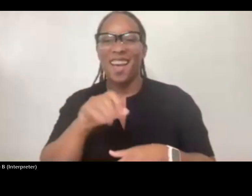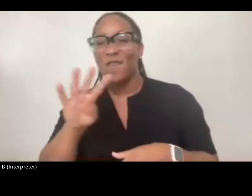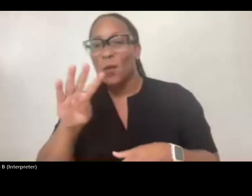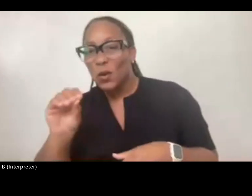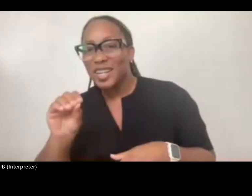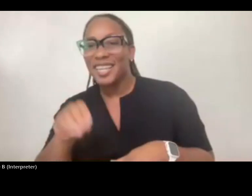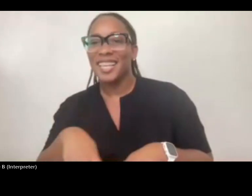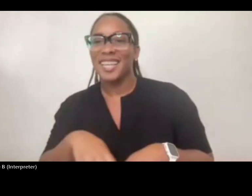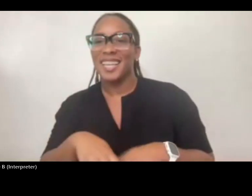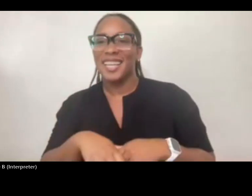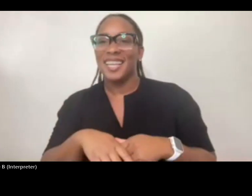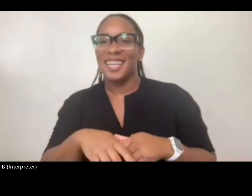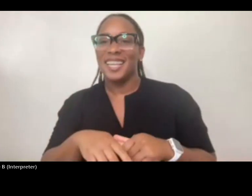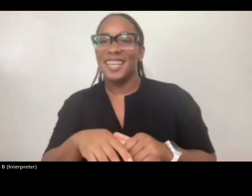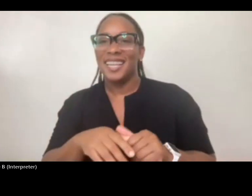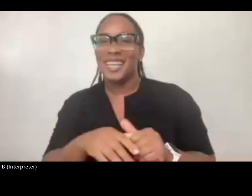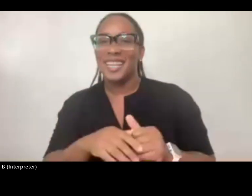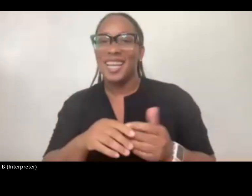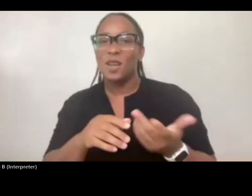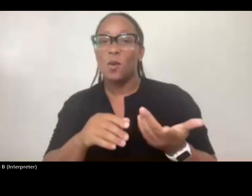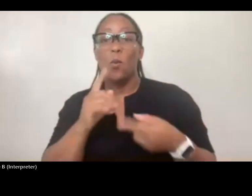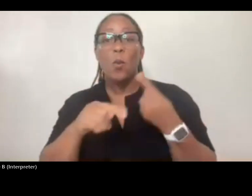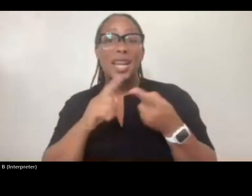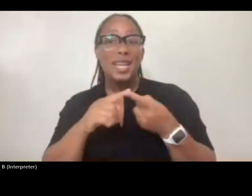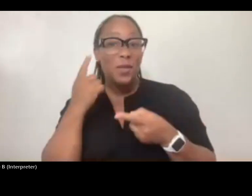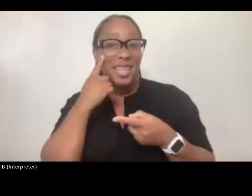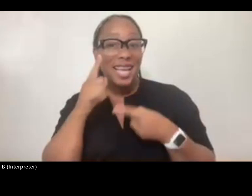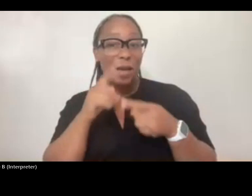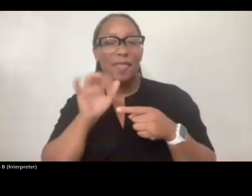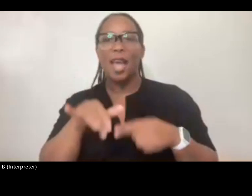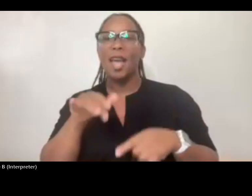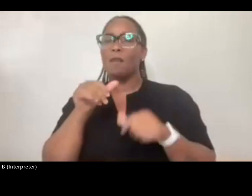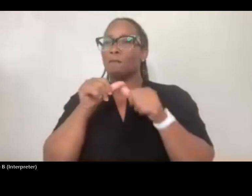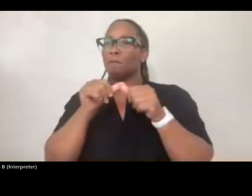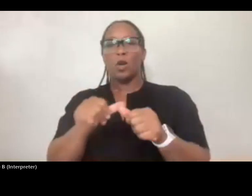40 yeah, as you think about that 29 and holding, I like it.